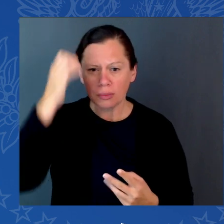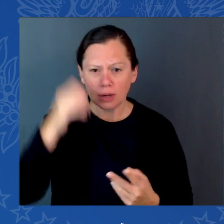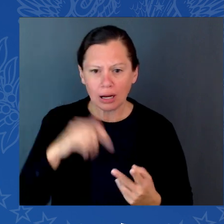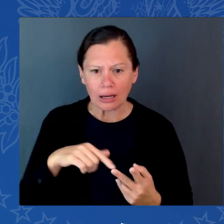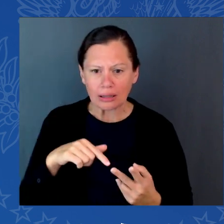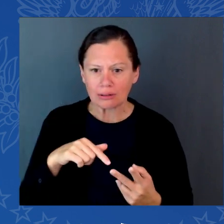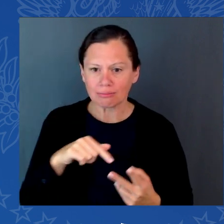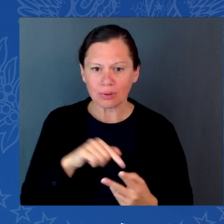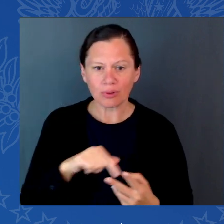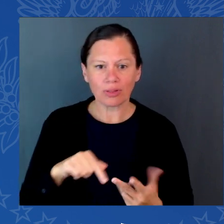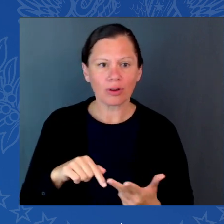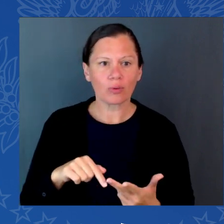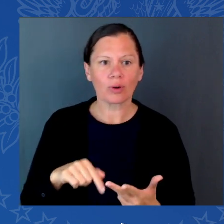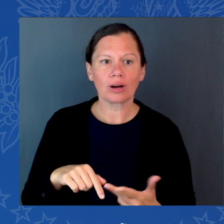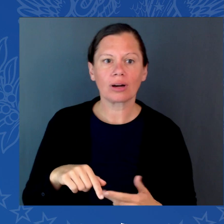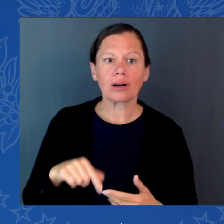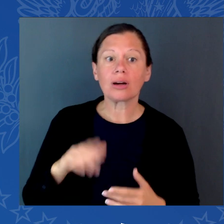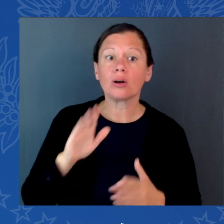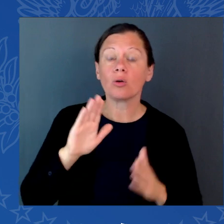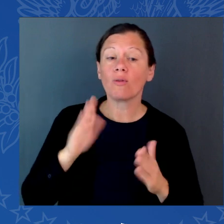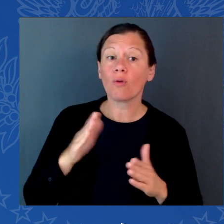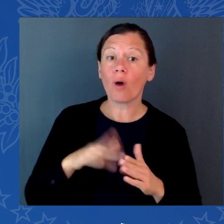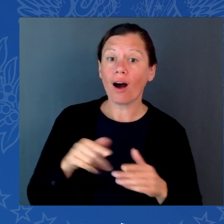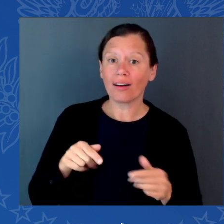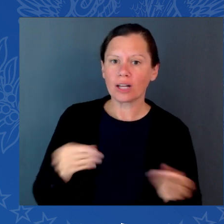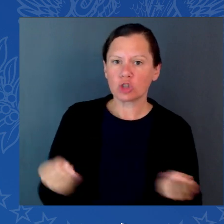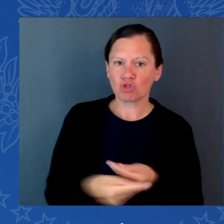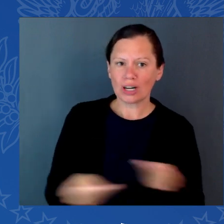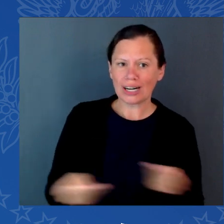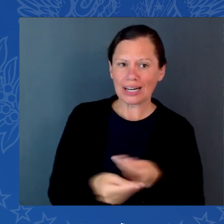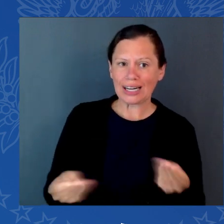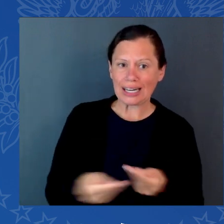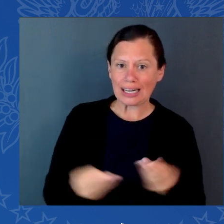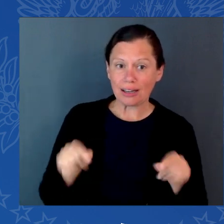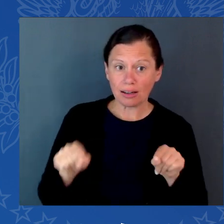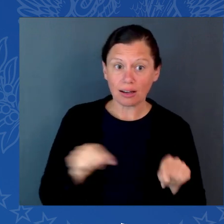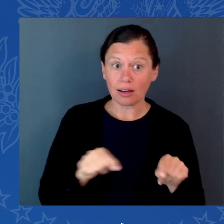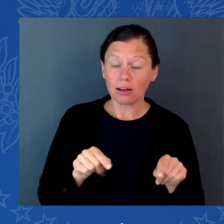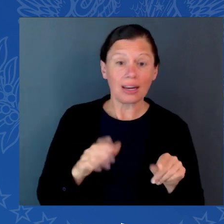faster with an electricity cable and a clean hydrogen pipeline